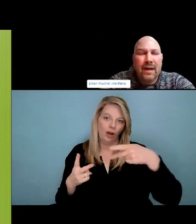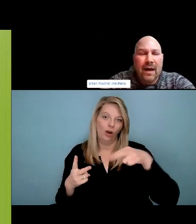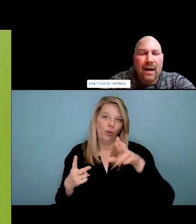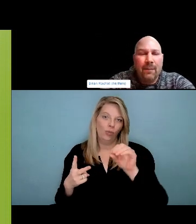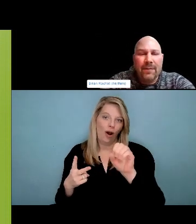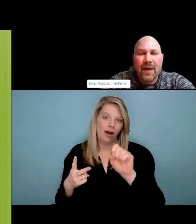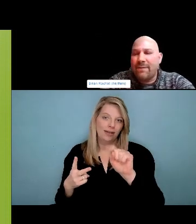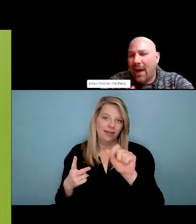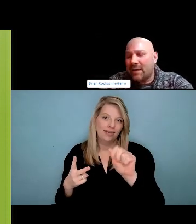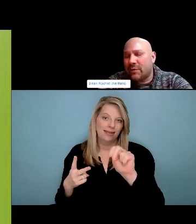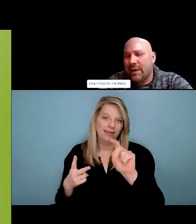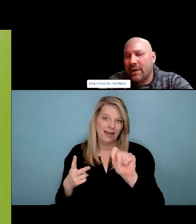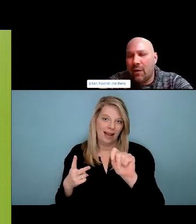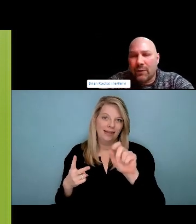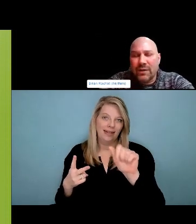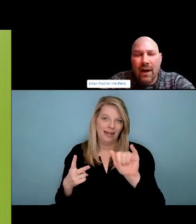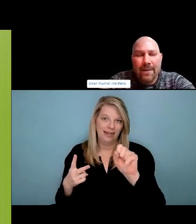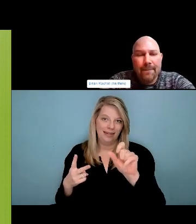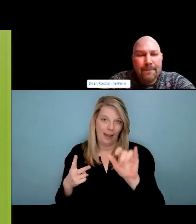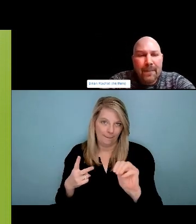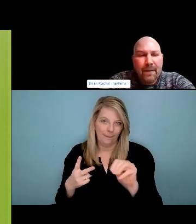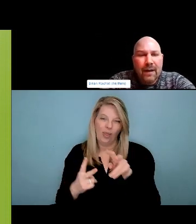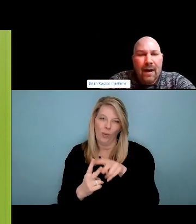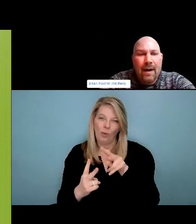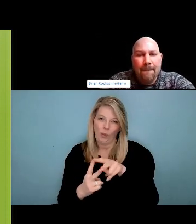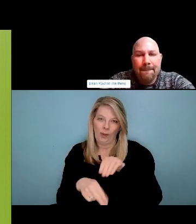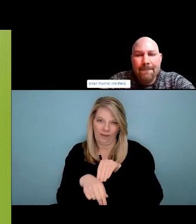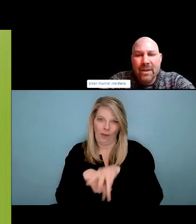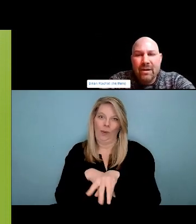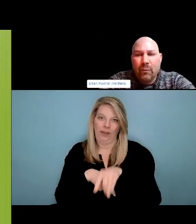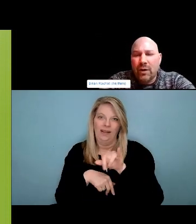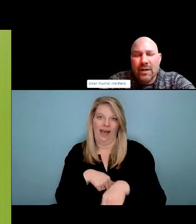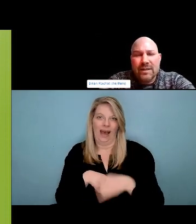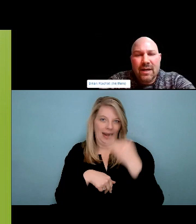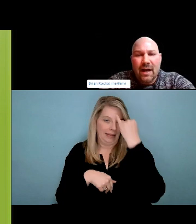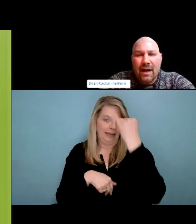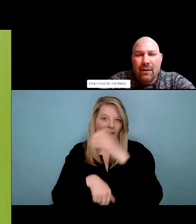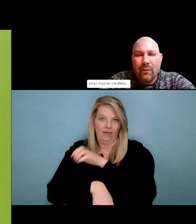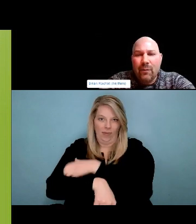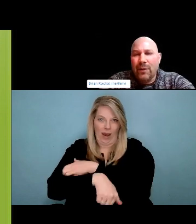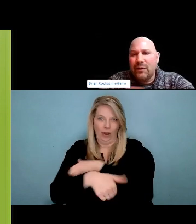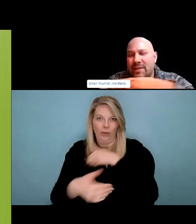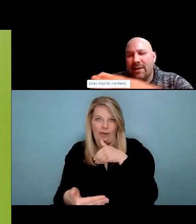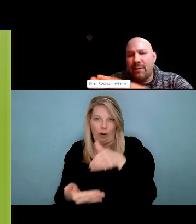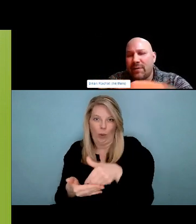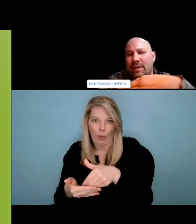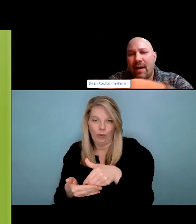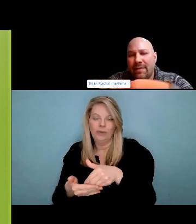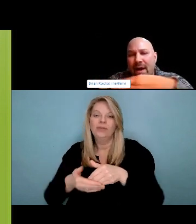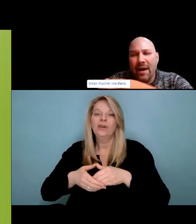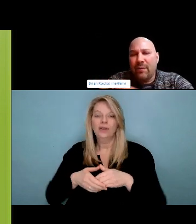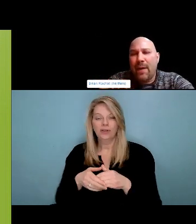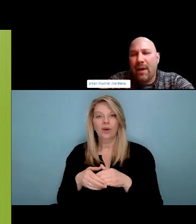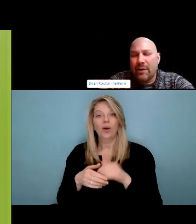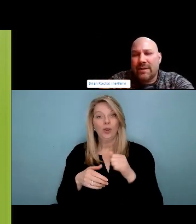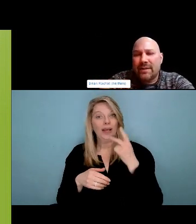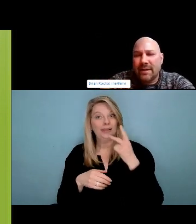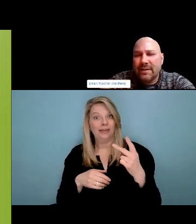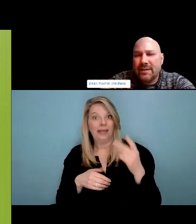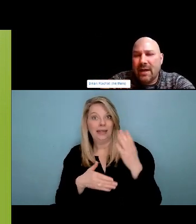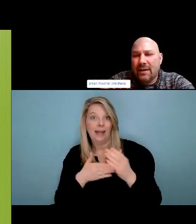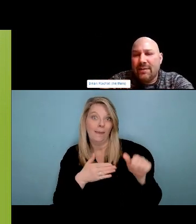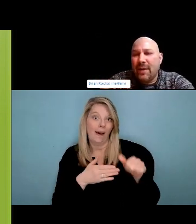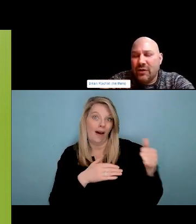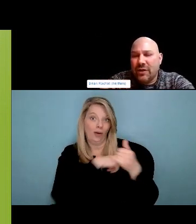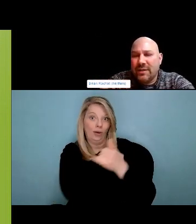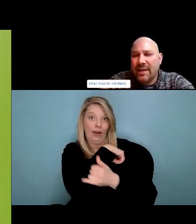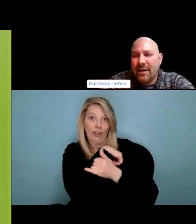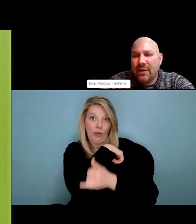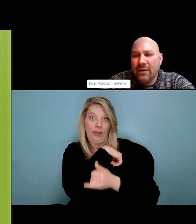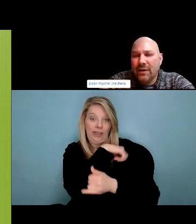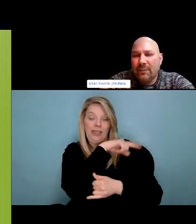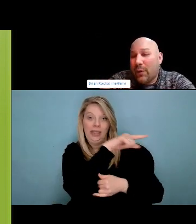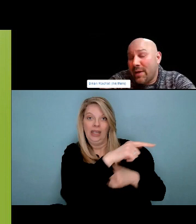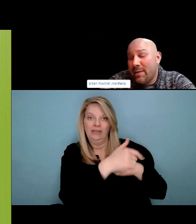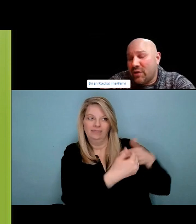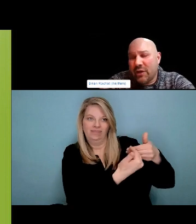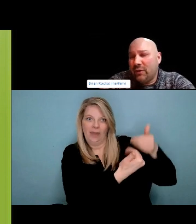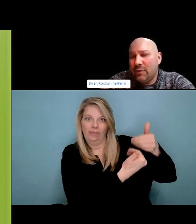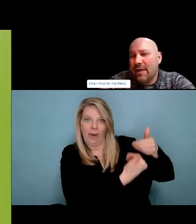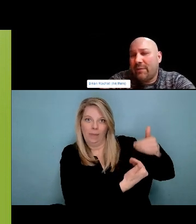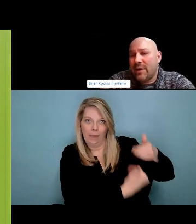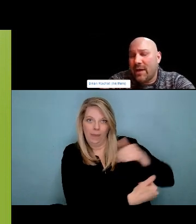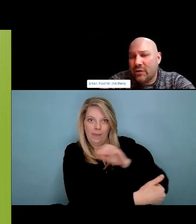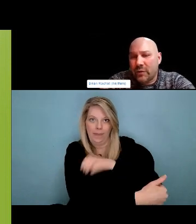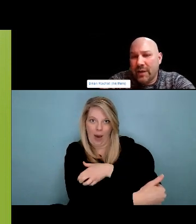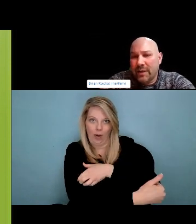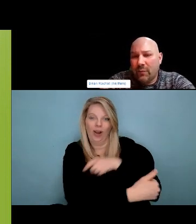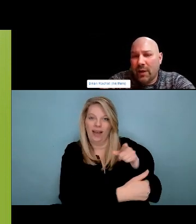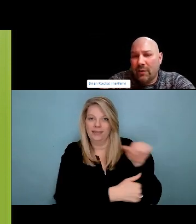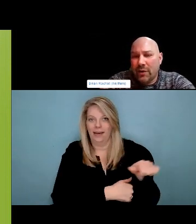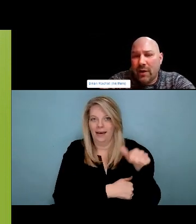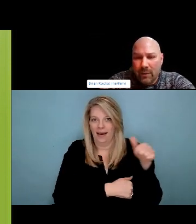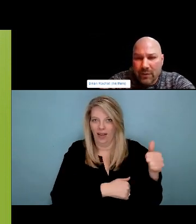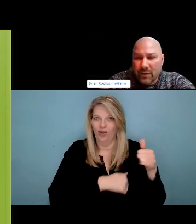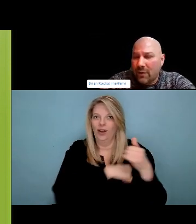I deal with anxiety a lot. Caused in a lot of trouble when I was young. Do you ever experience